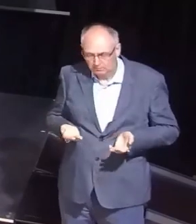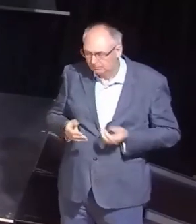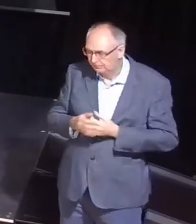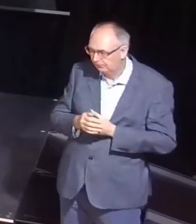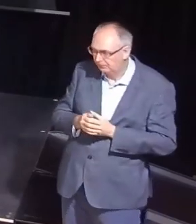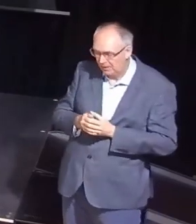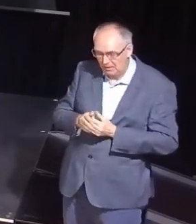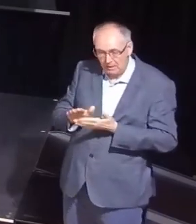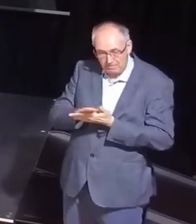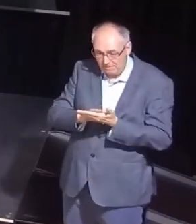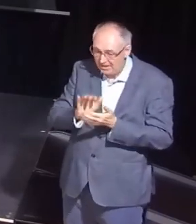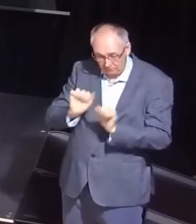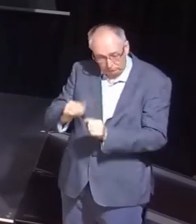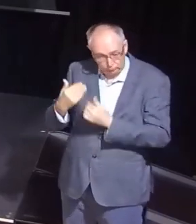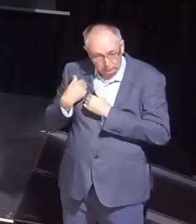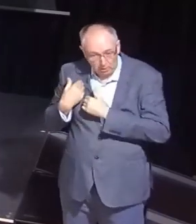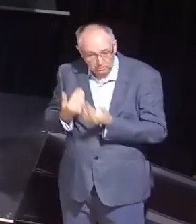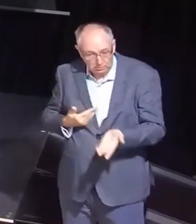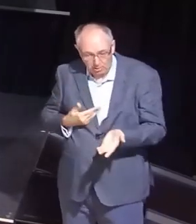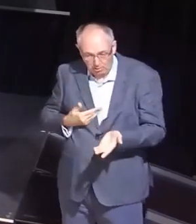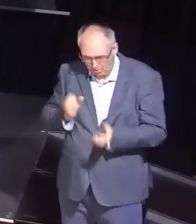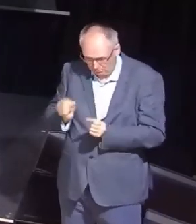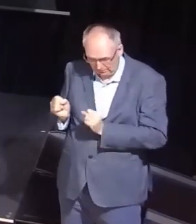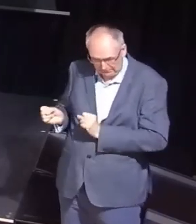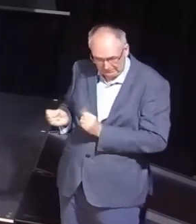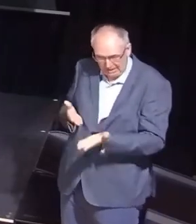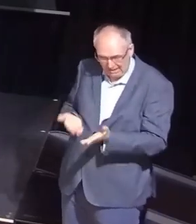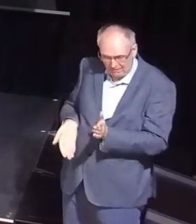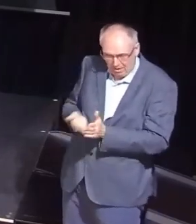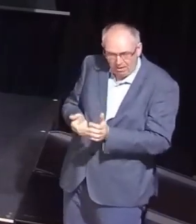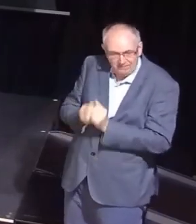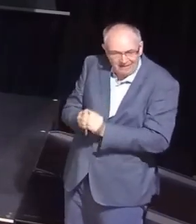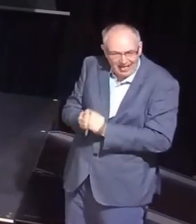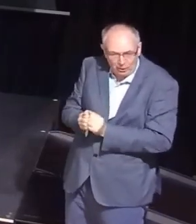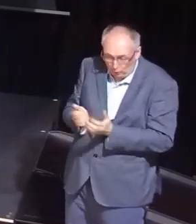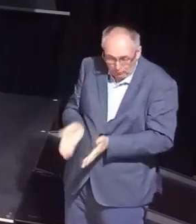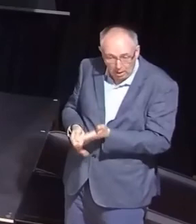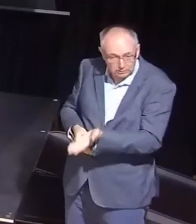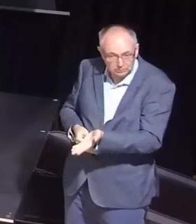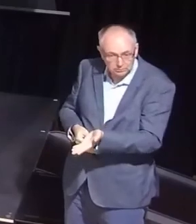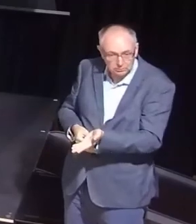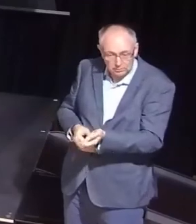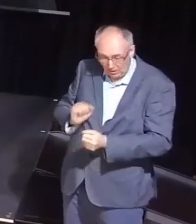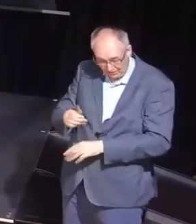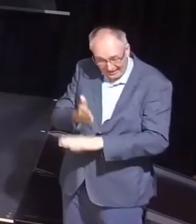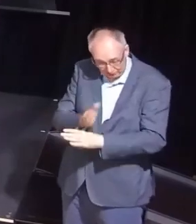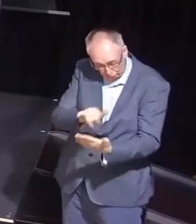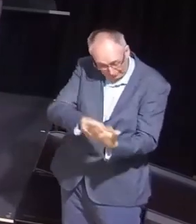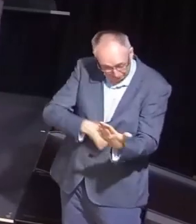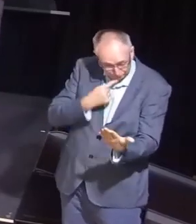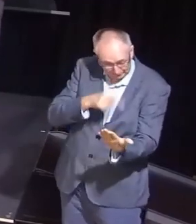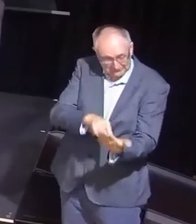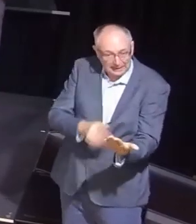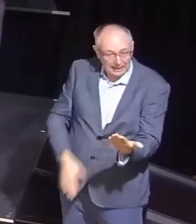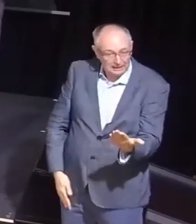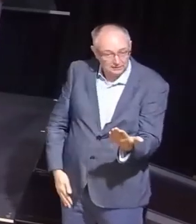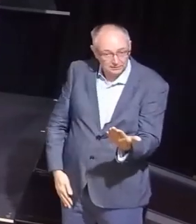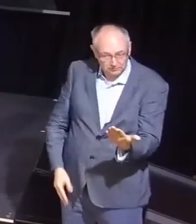..that they are delivering value. This is actually part of their job descriptions. It's added to their job descriptions